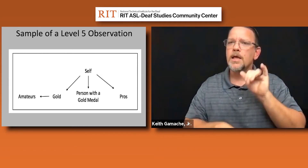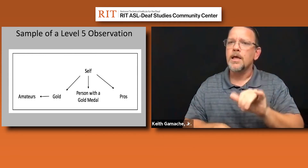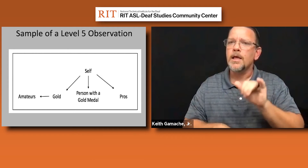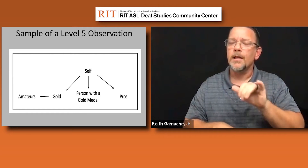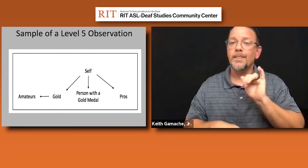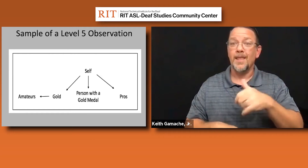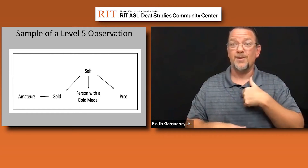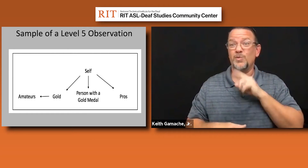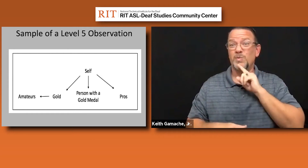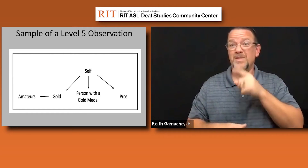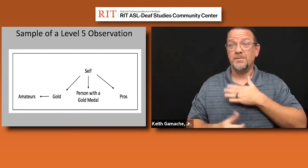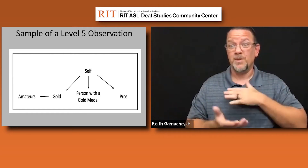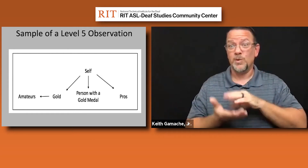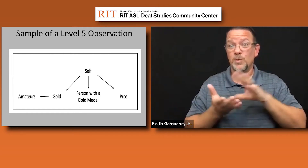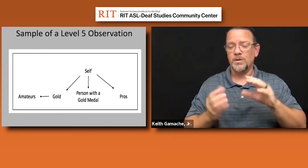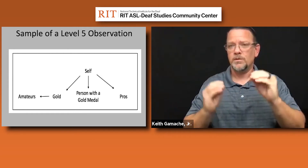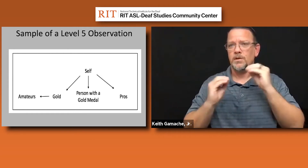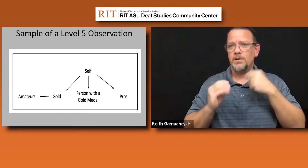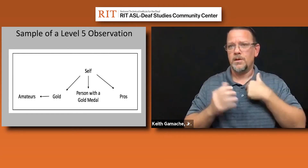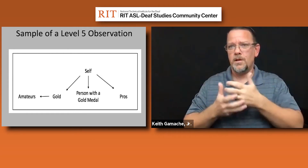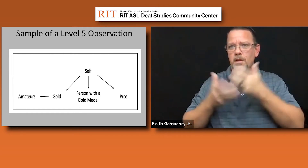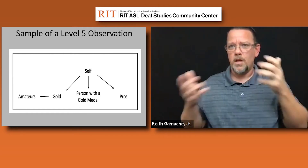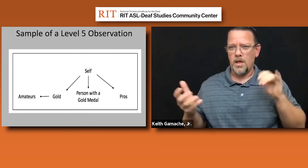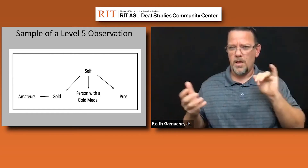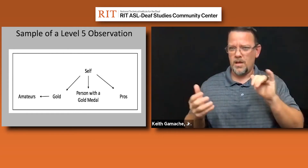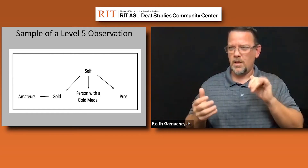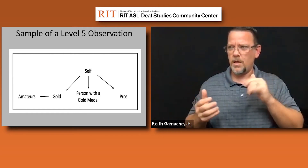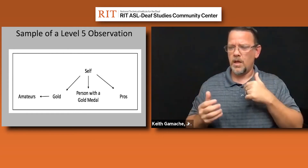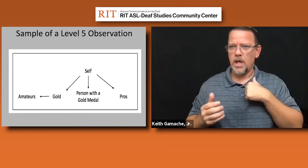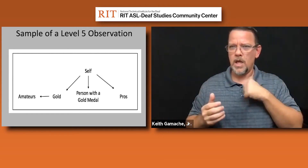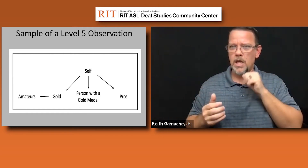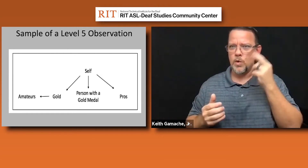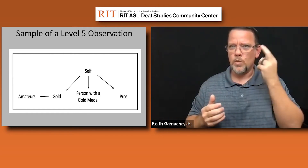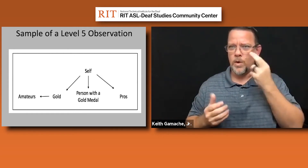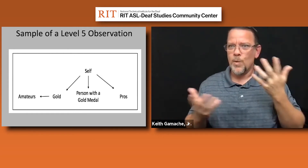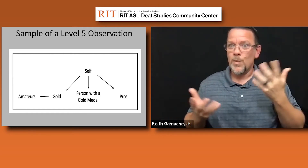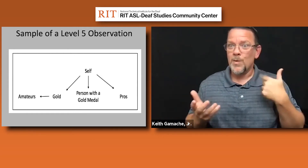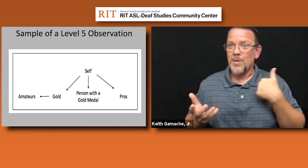because I set him up in that use of space, so actually learning from emerging signers